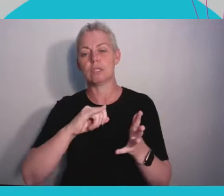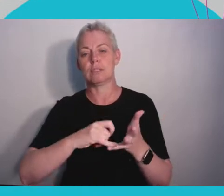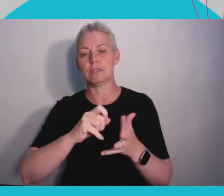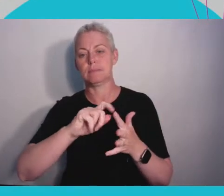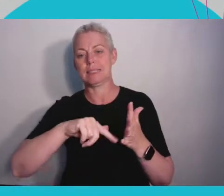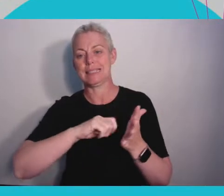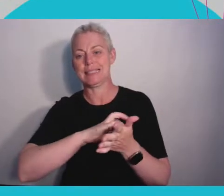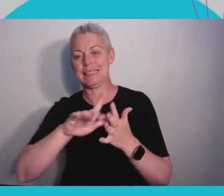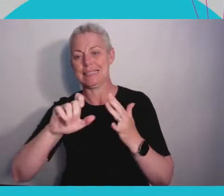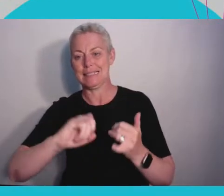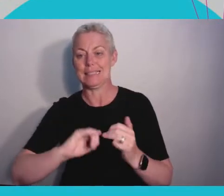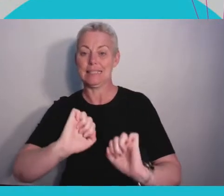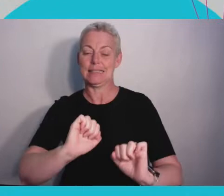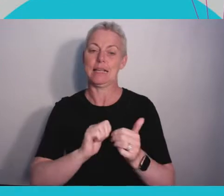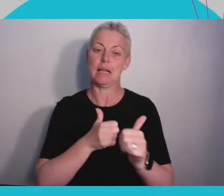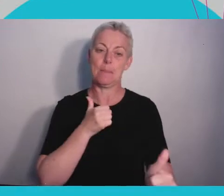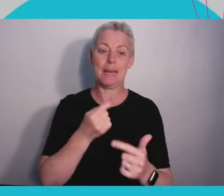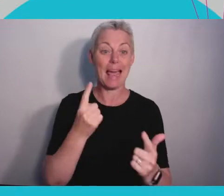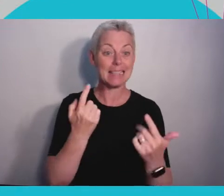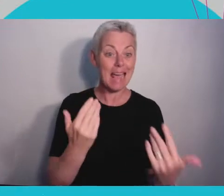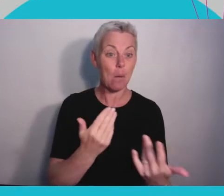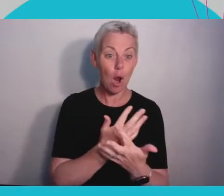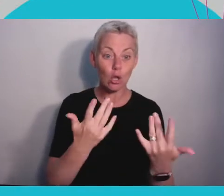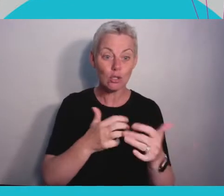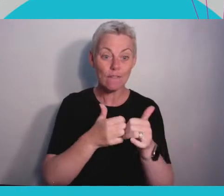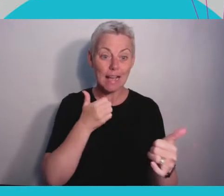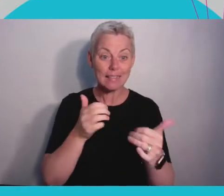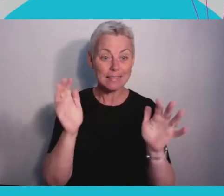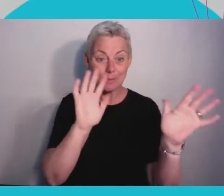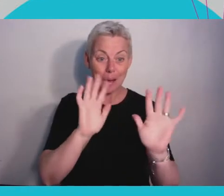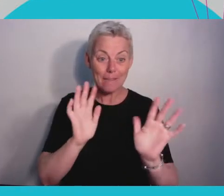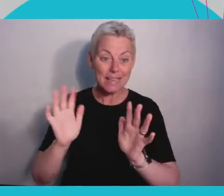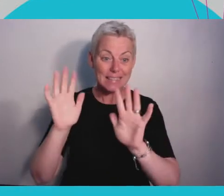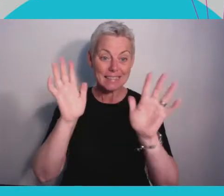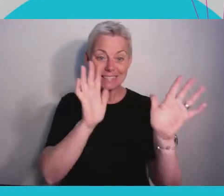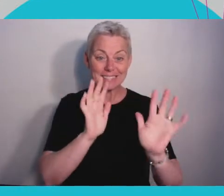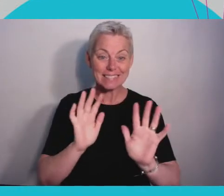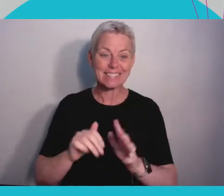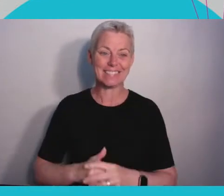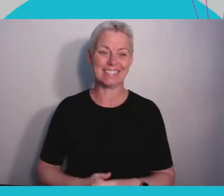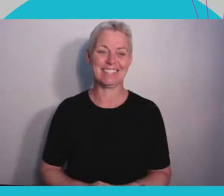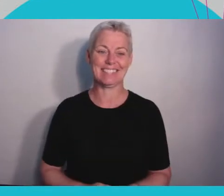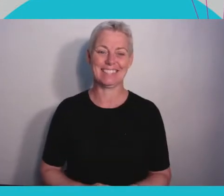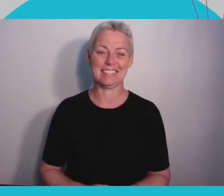you a wave now.